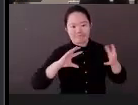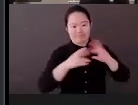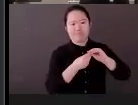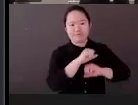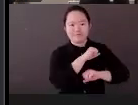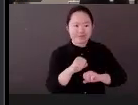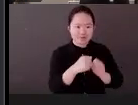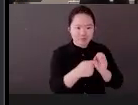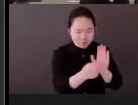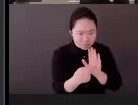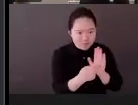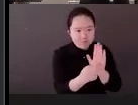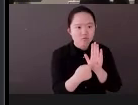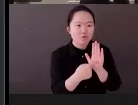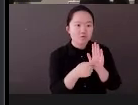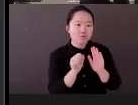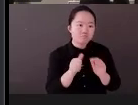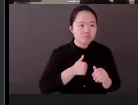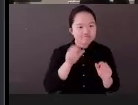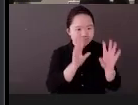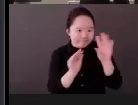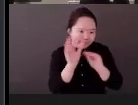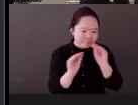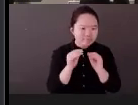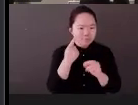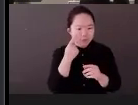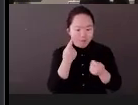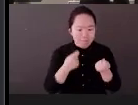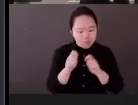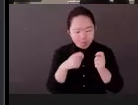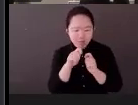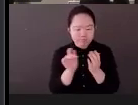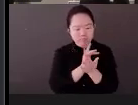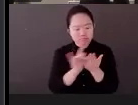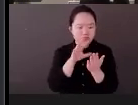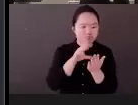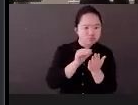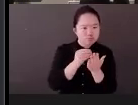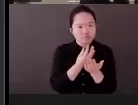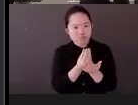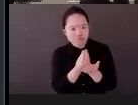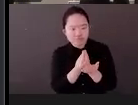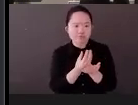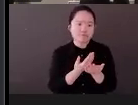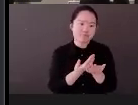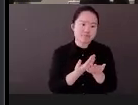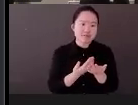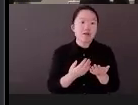things and also about possible problems. Also Accessibility Scanner is not perfect, there might be false